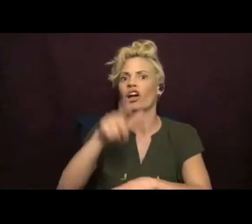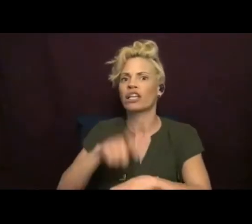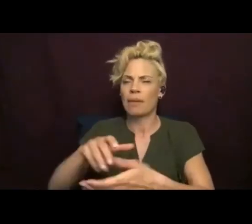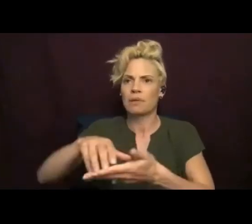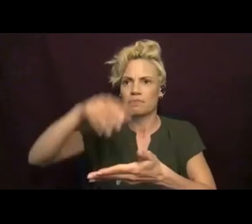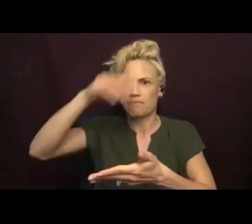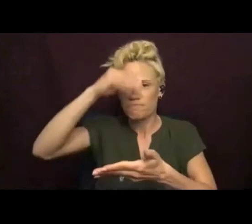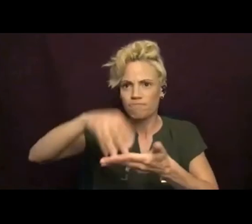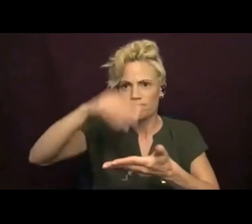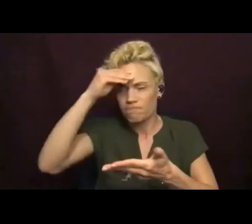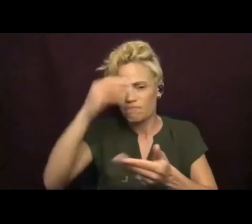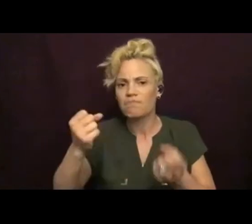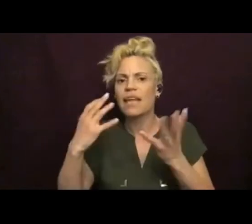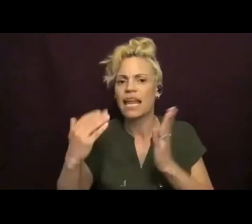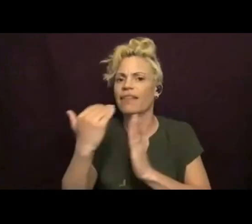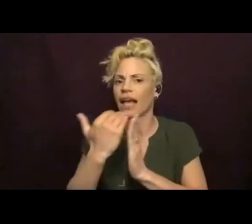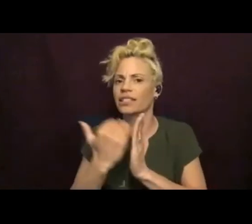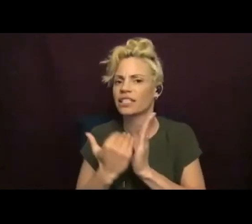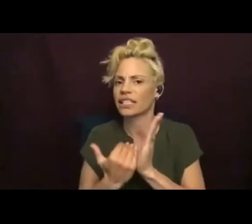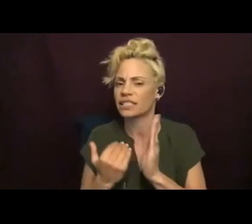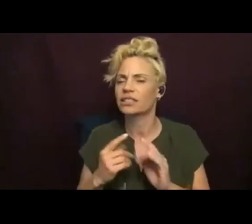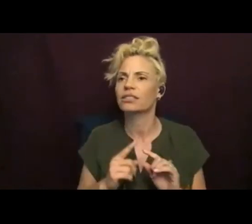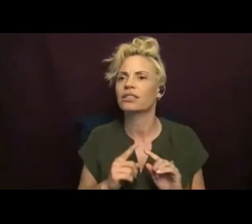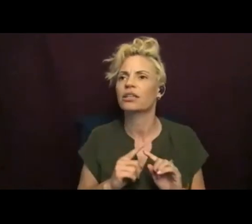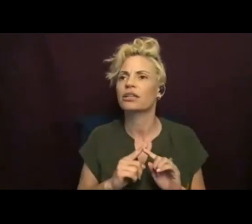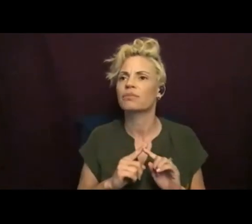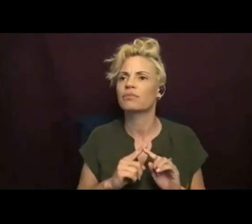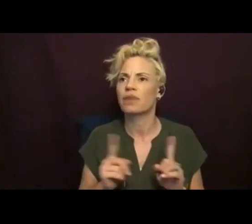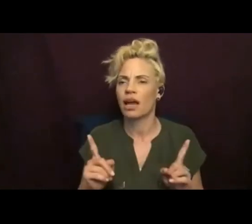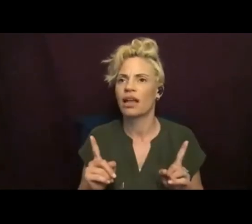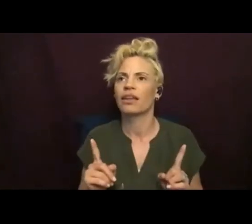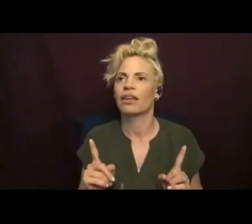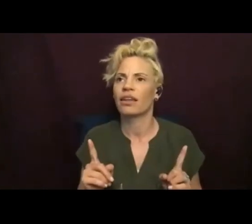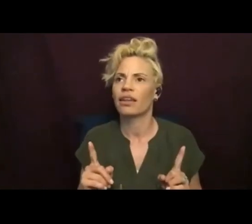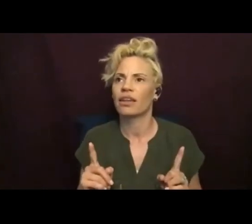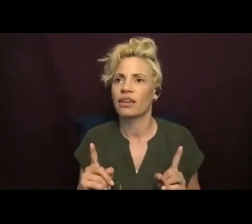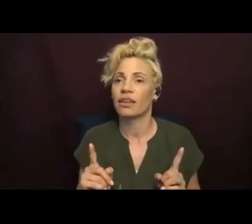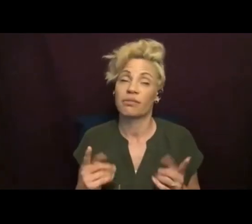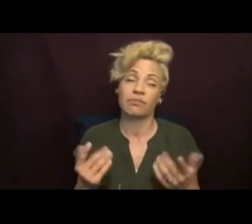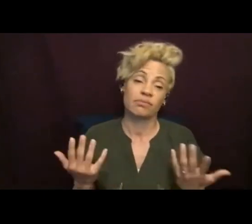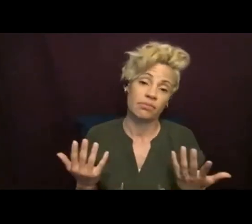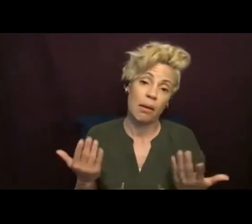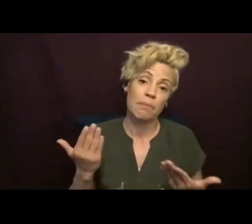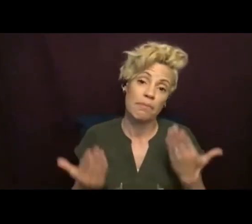but I mean, what I think would have been a faster path to self-acceptance for me